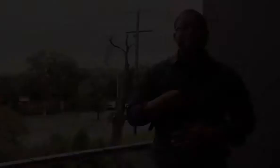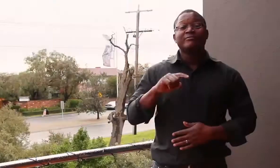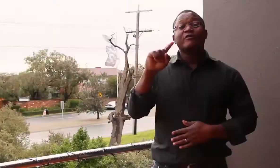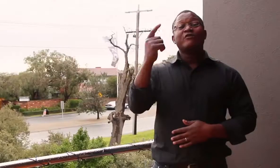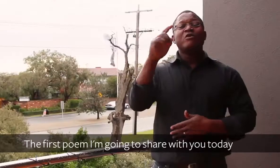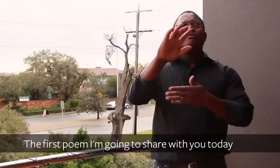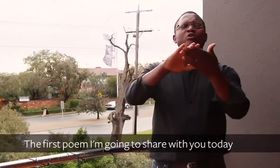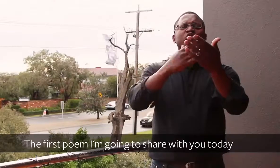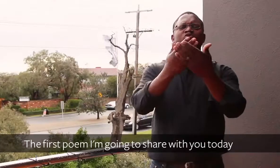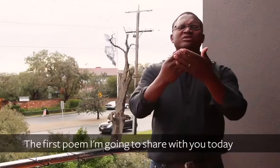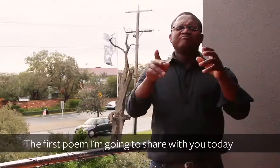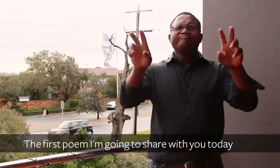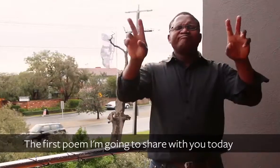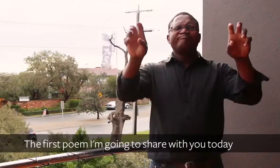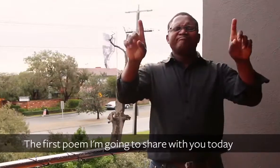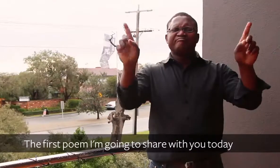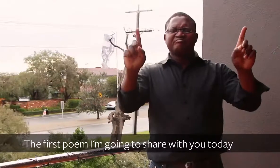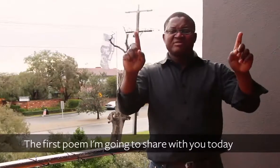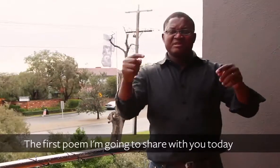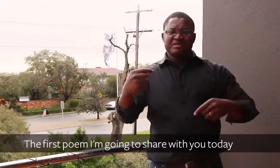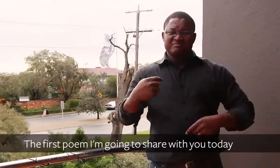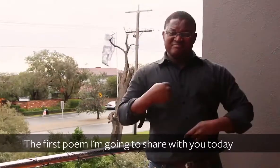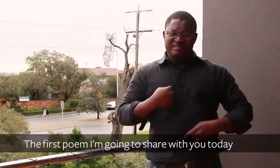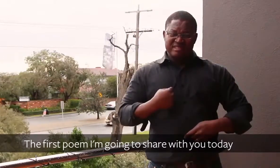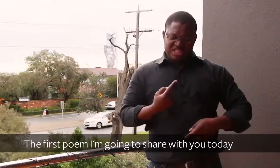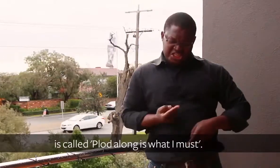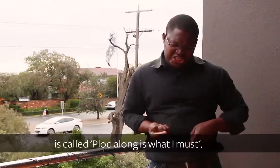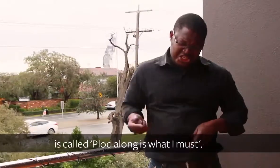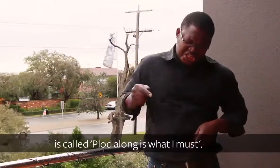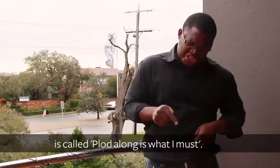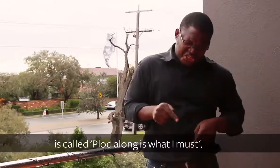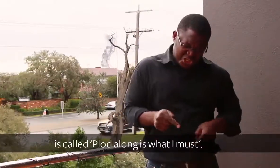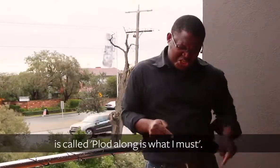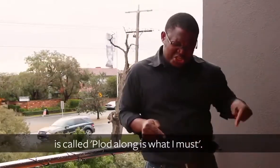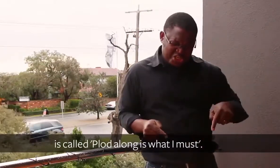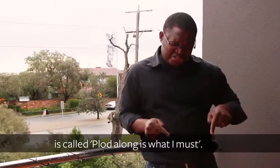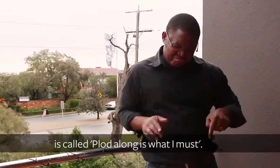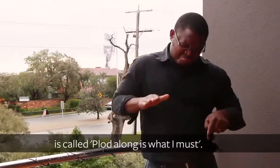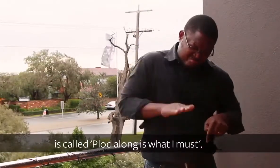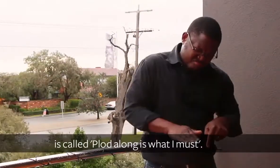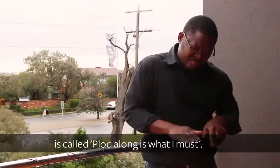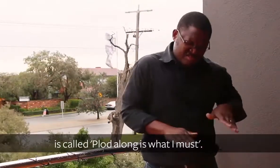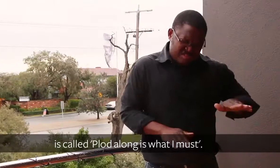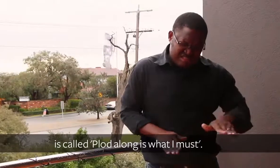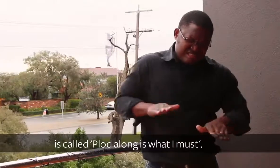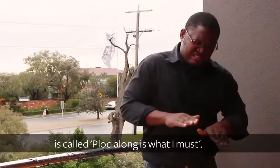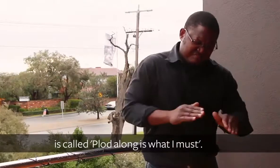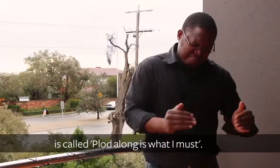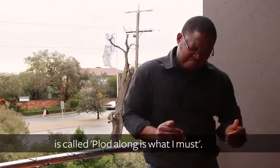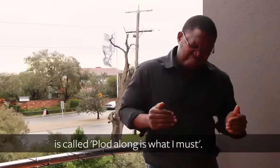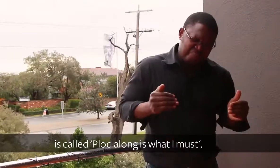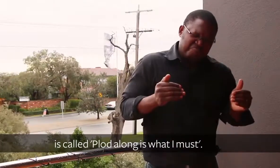The first poem I'm going to share with you today is called 'Plod Along is What I Must'.